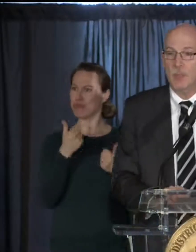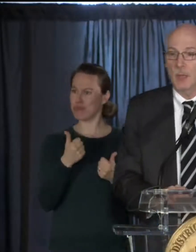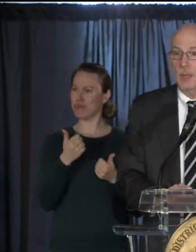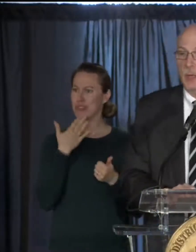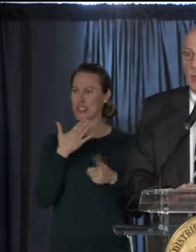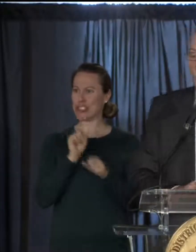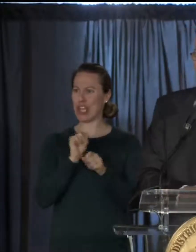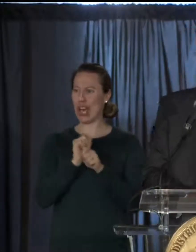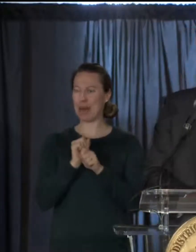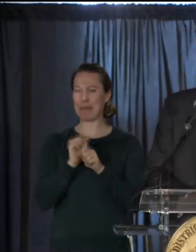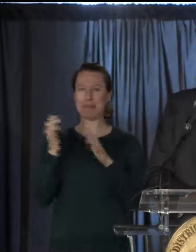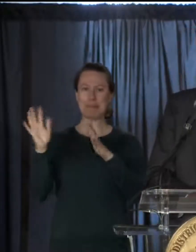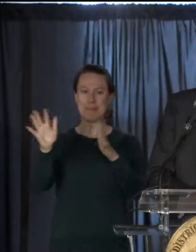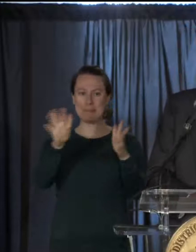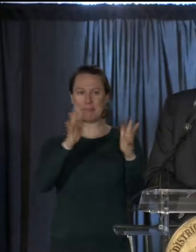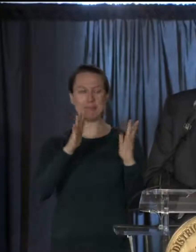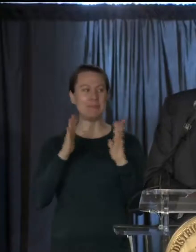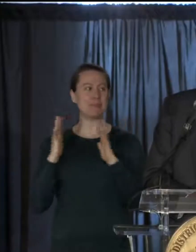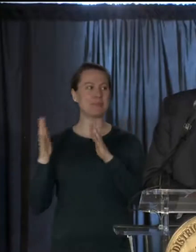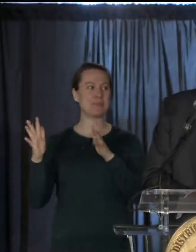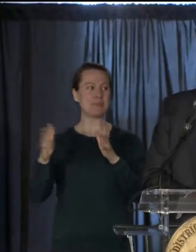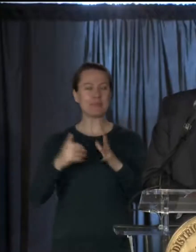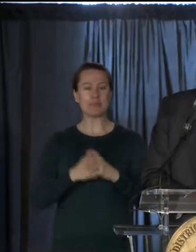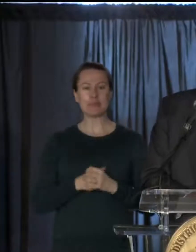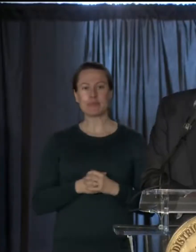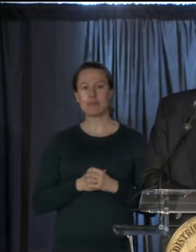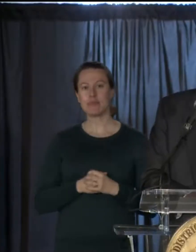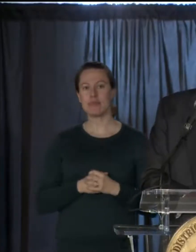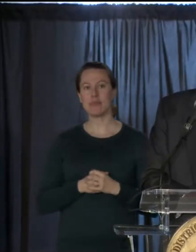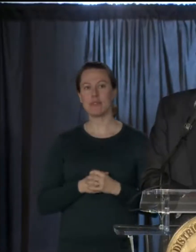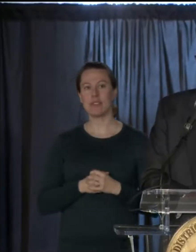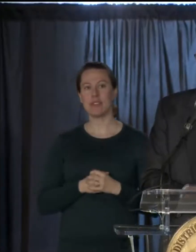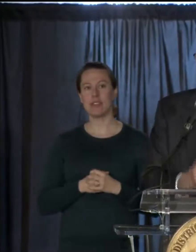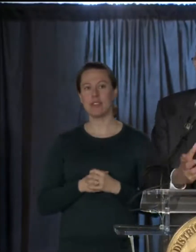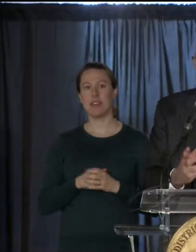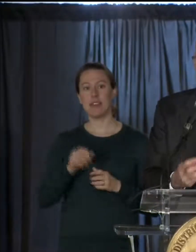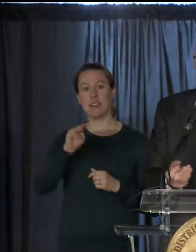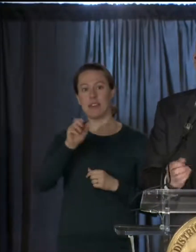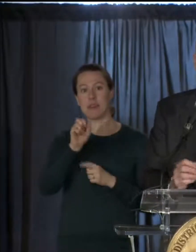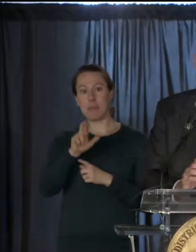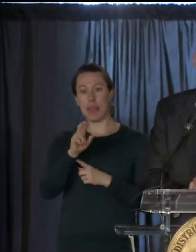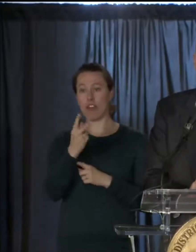THE MAYOR AND I AND JACK EVANS AND THE CHIEF